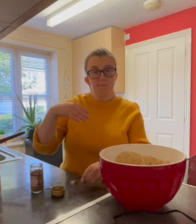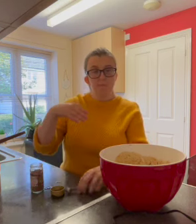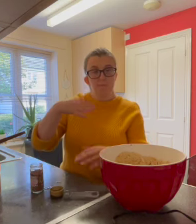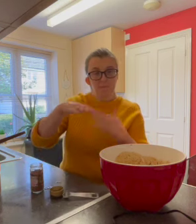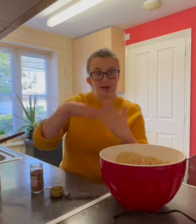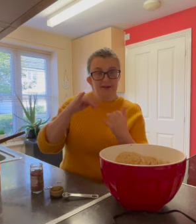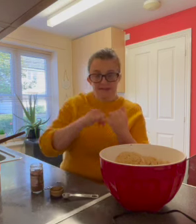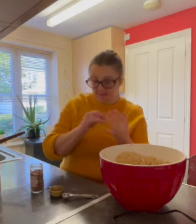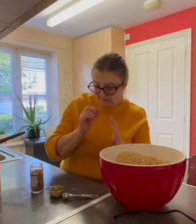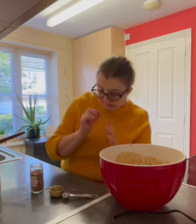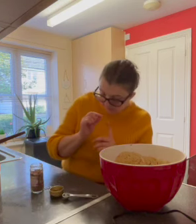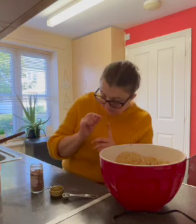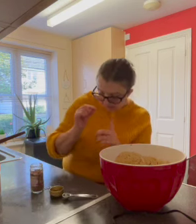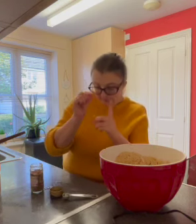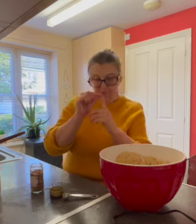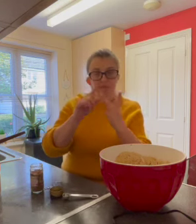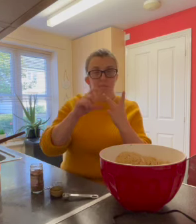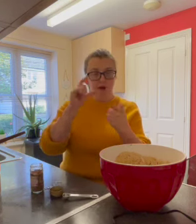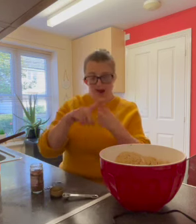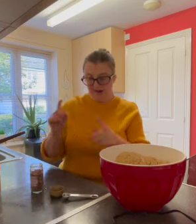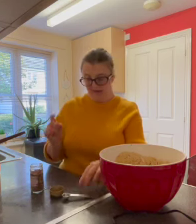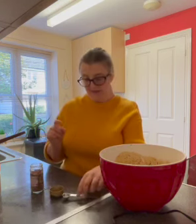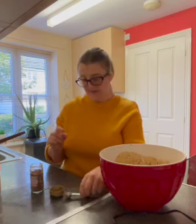Mixed Spice.